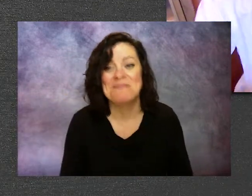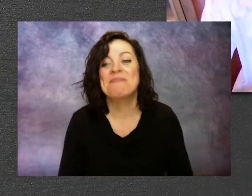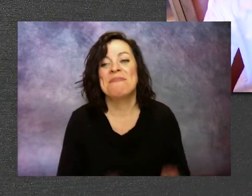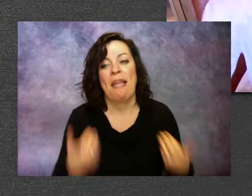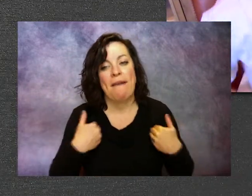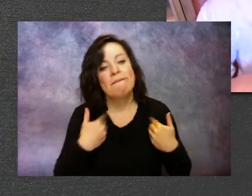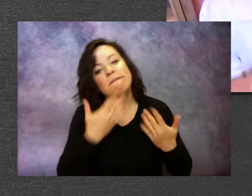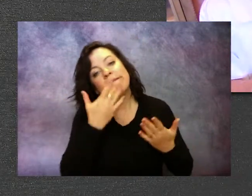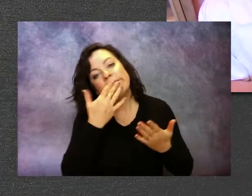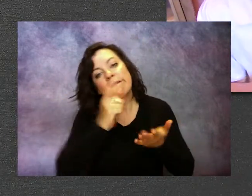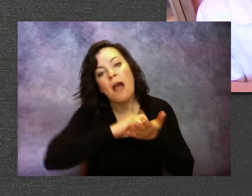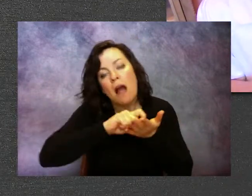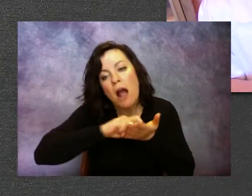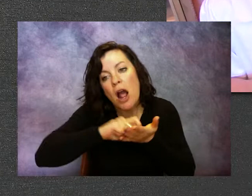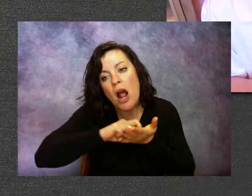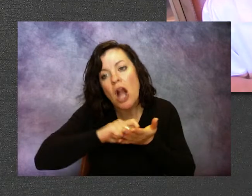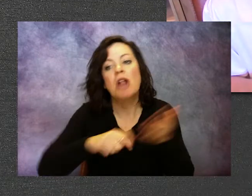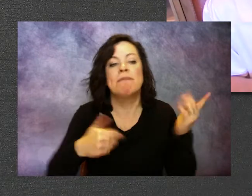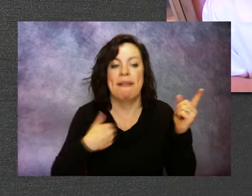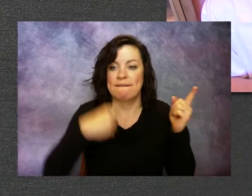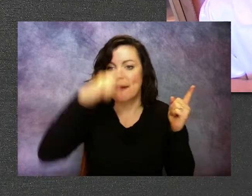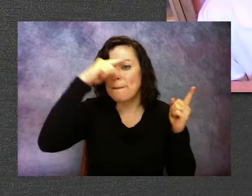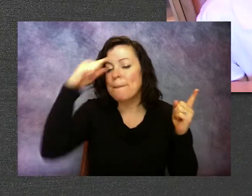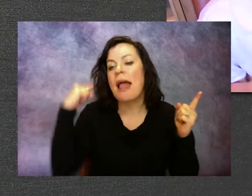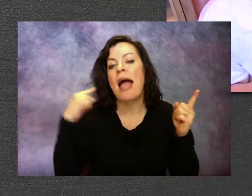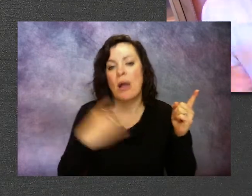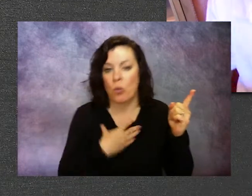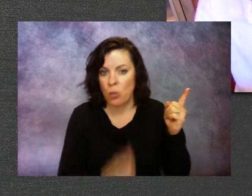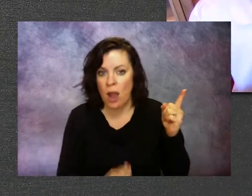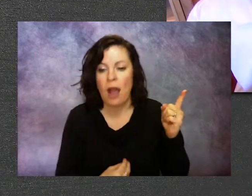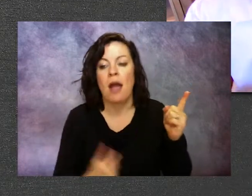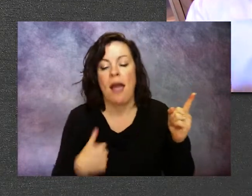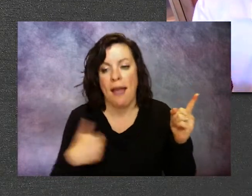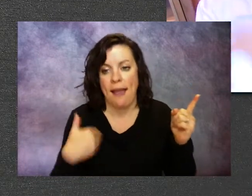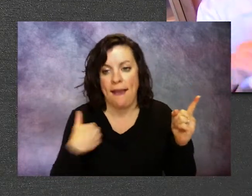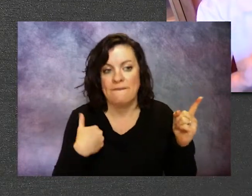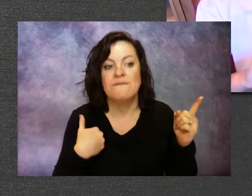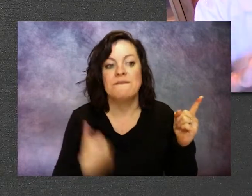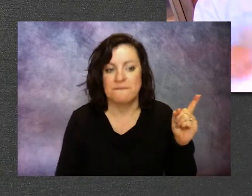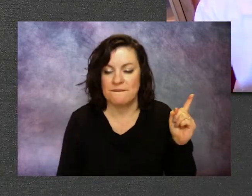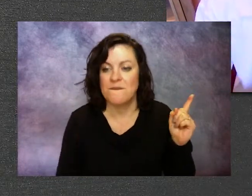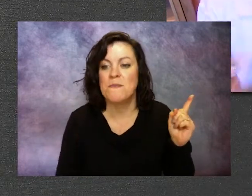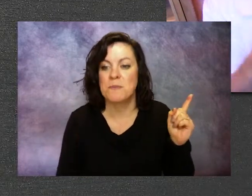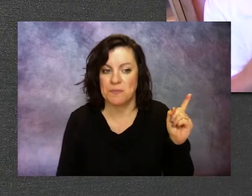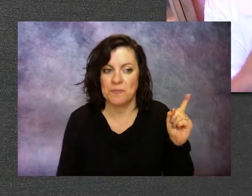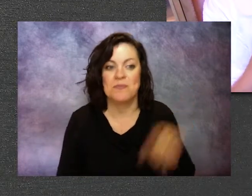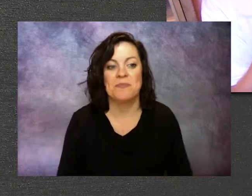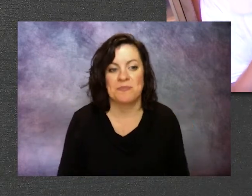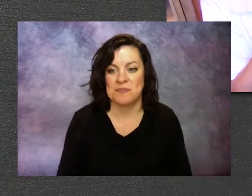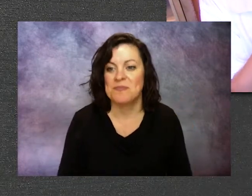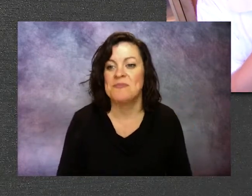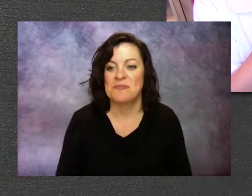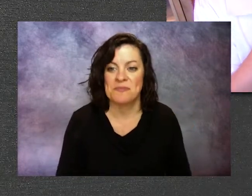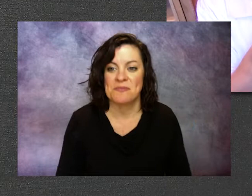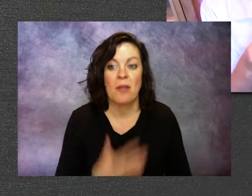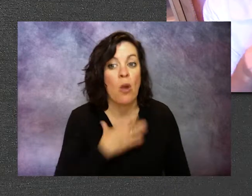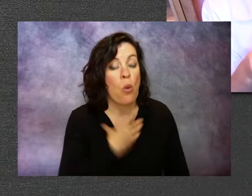The black works really good on the white, right? Yeah. Shows up good. And then the white crayon looks good on the black.